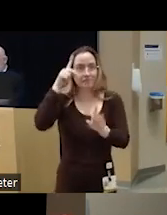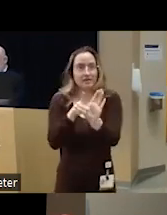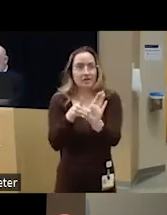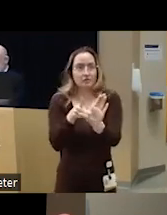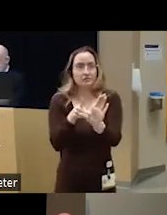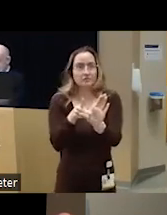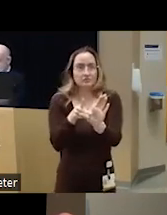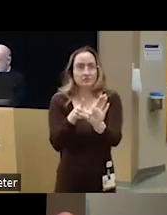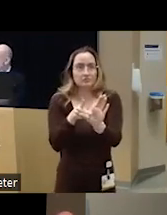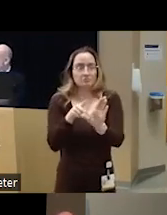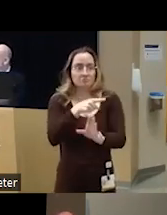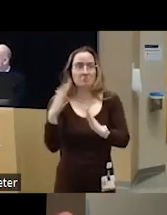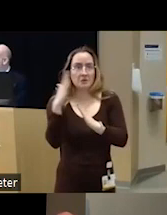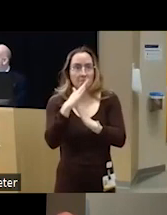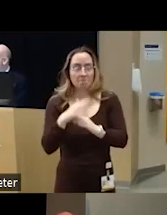I mentioned before, you know,